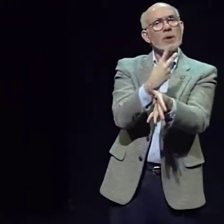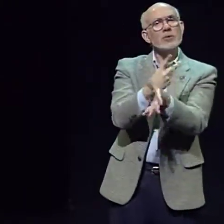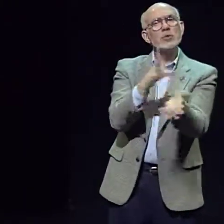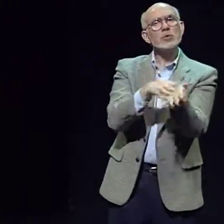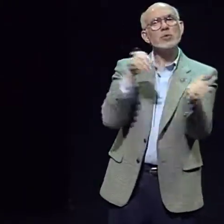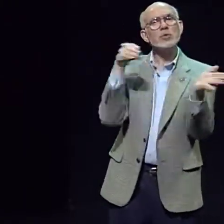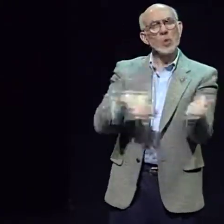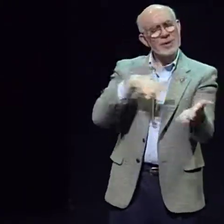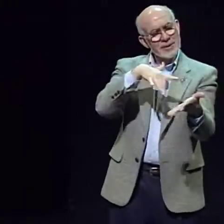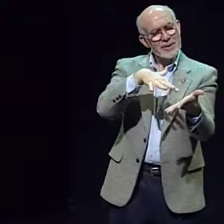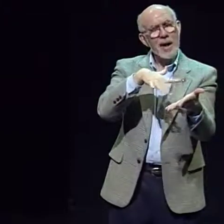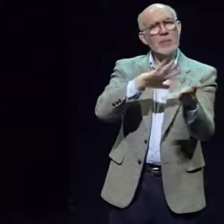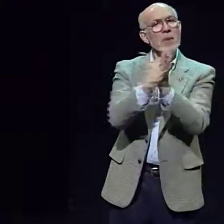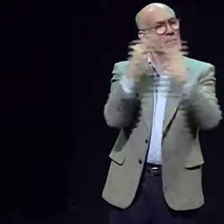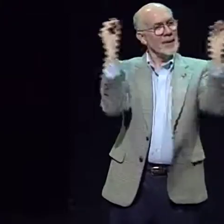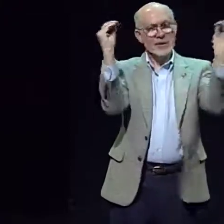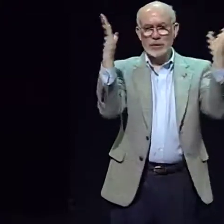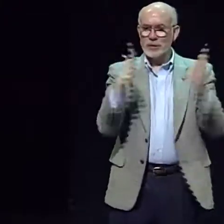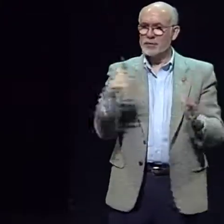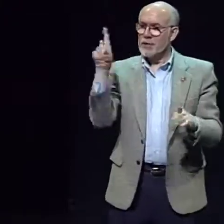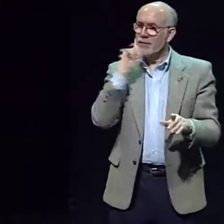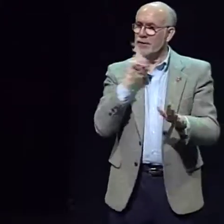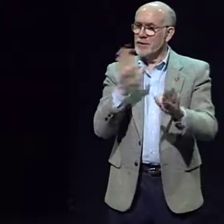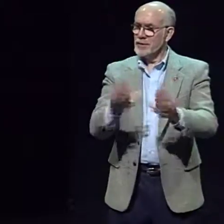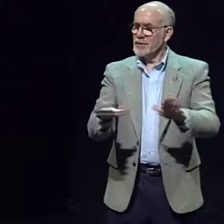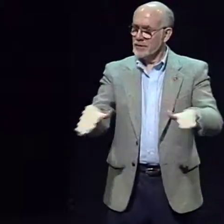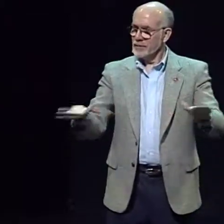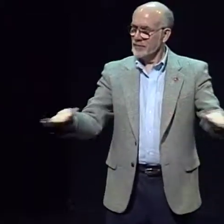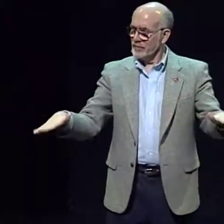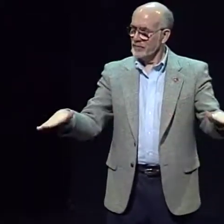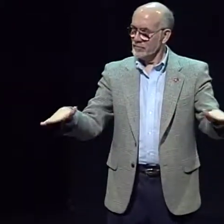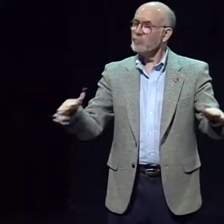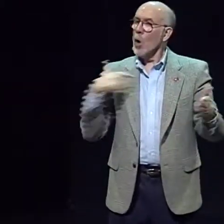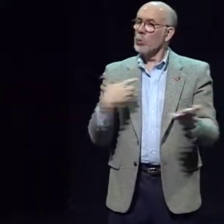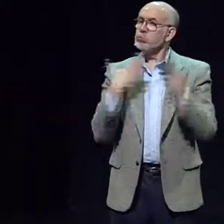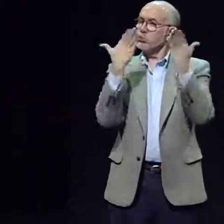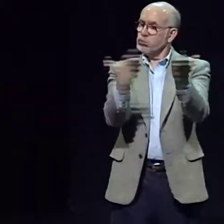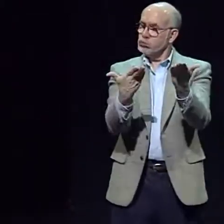I WAS TEACHING A GRADUATE CLASS, STUDENTS WHO WERE STUDYING TO BECOME TEACHERS OF THE DEAF.